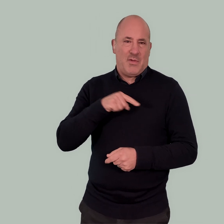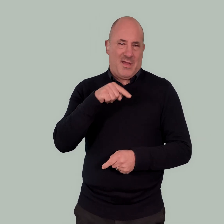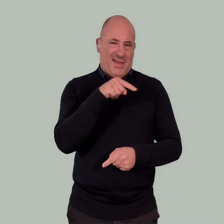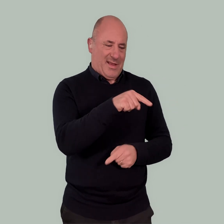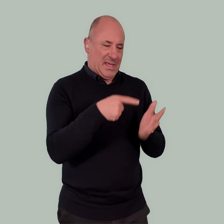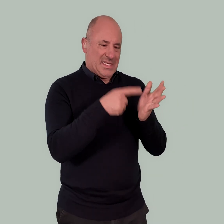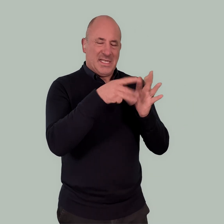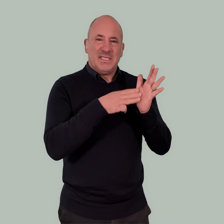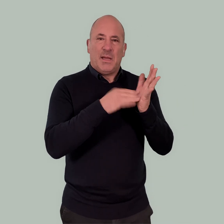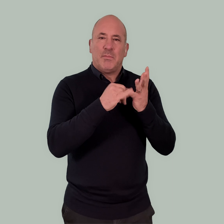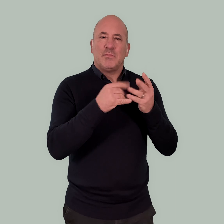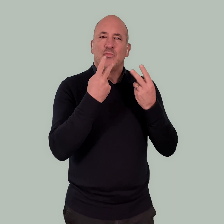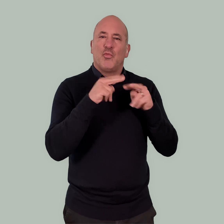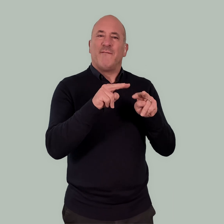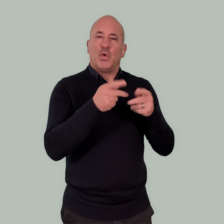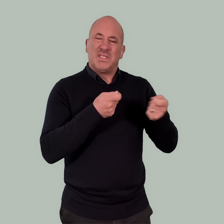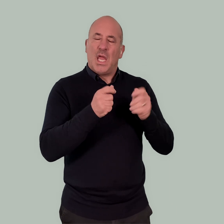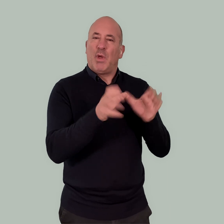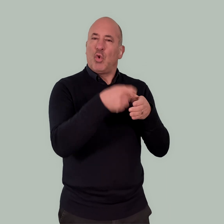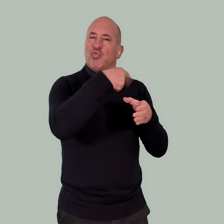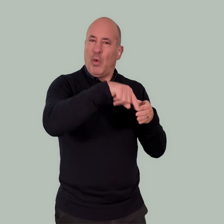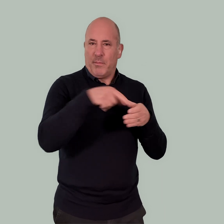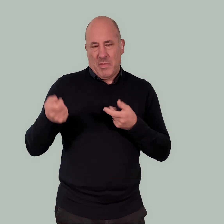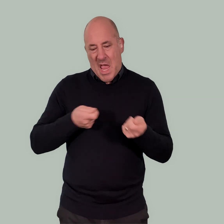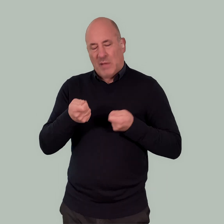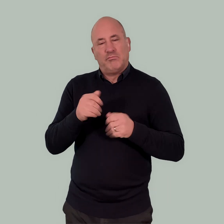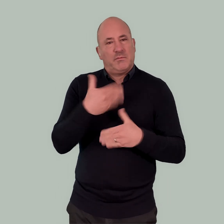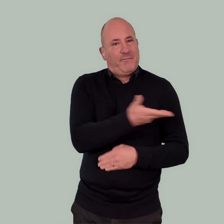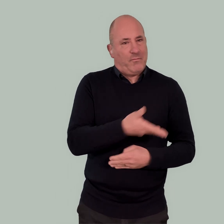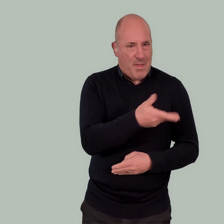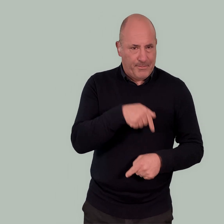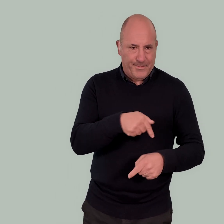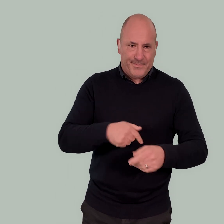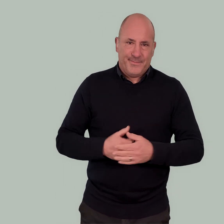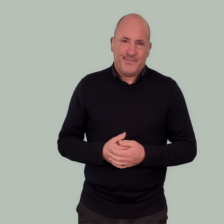on behalf of the Timms Review steering group.